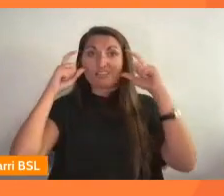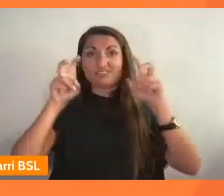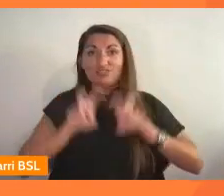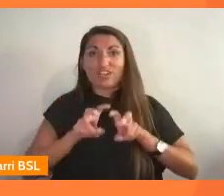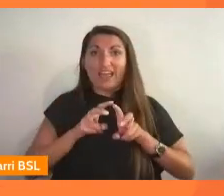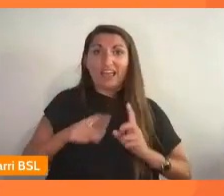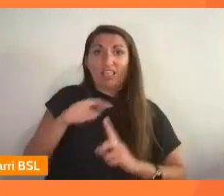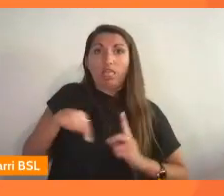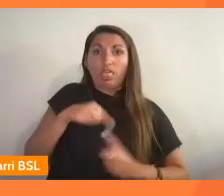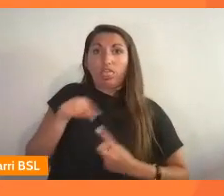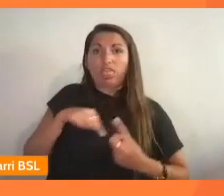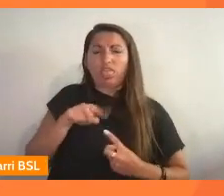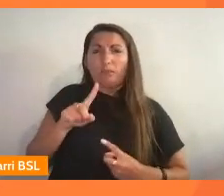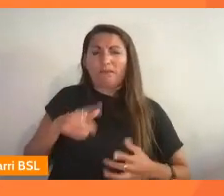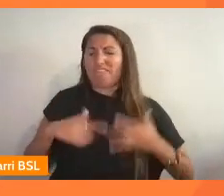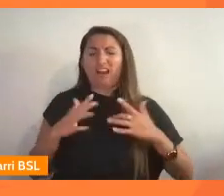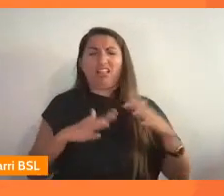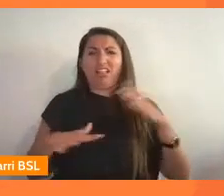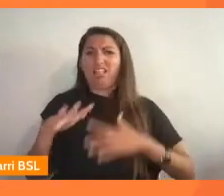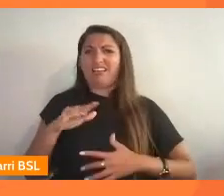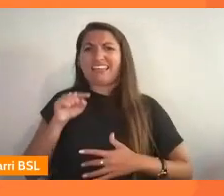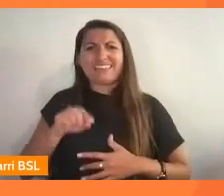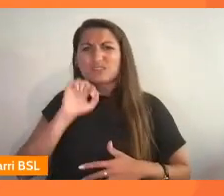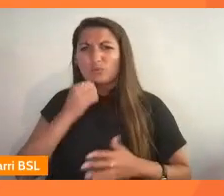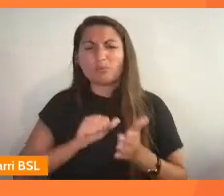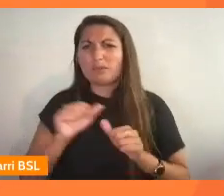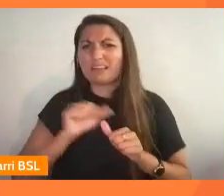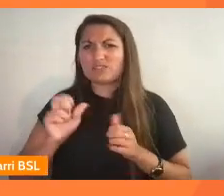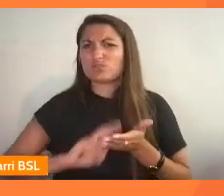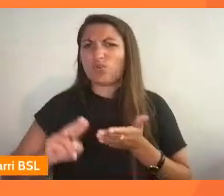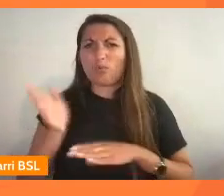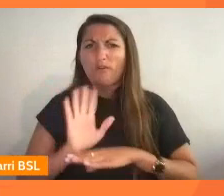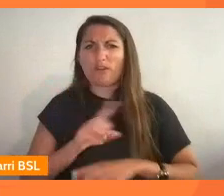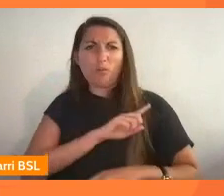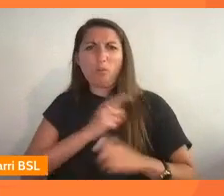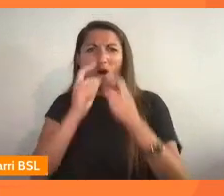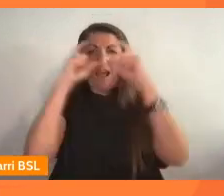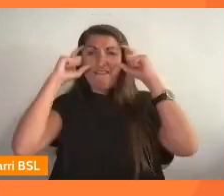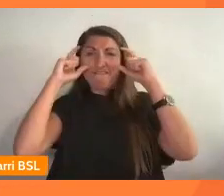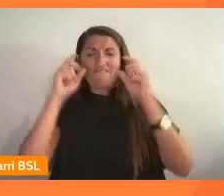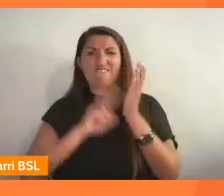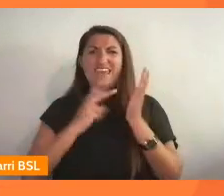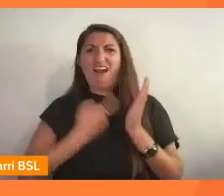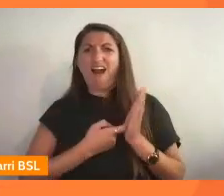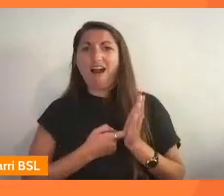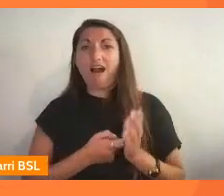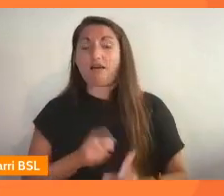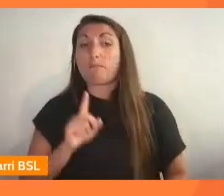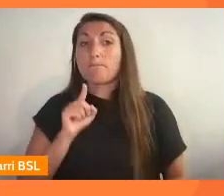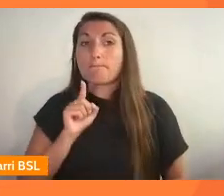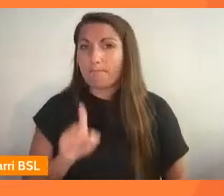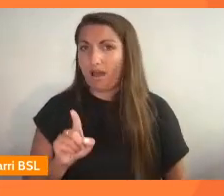'This would be so much better as a normal film.' So it's not even that, it's actually about going how do we do that